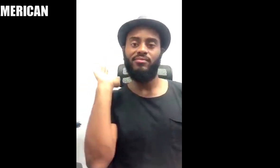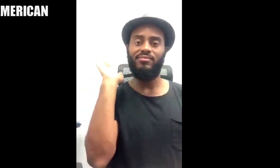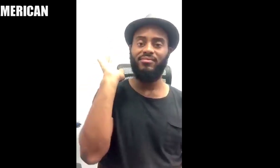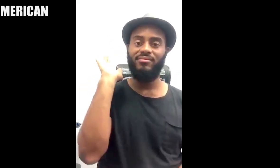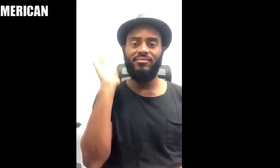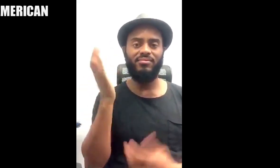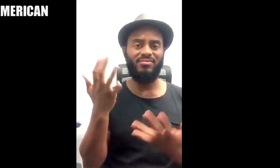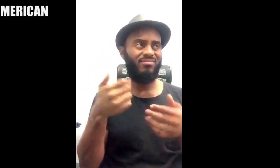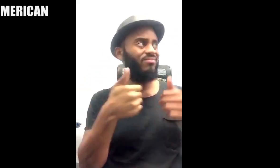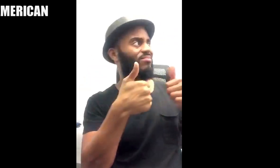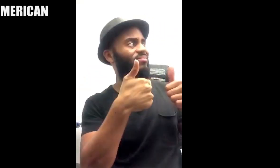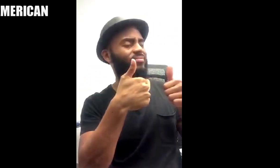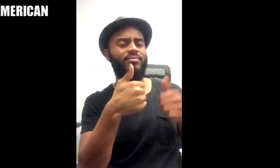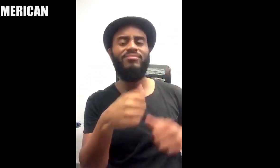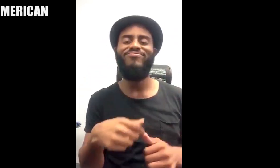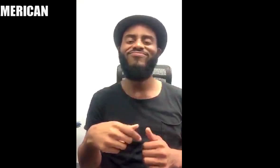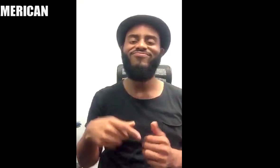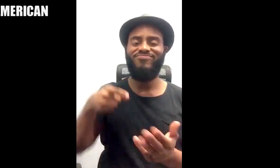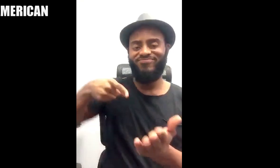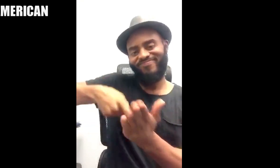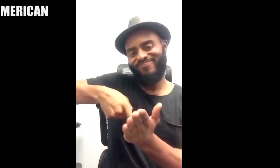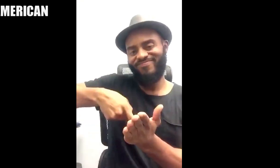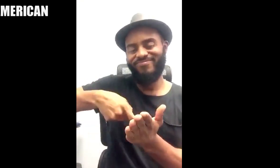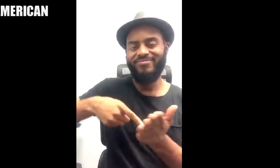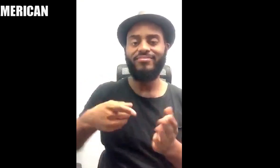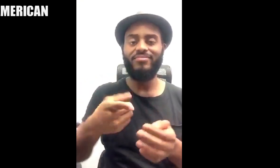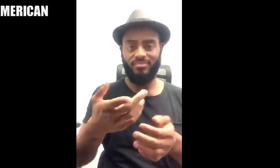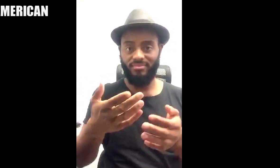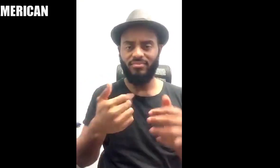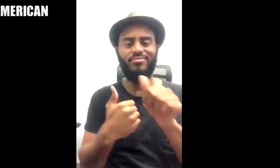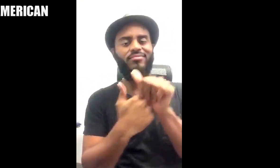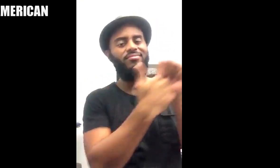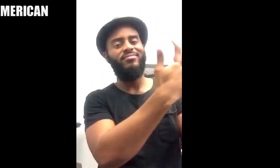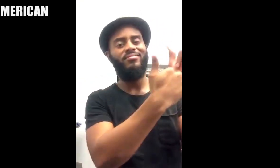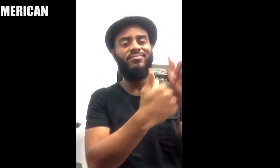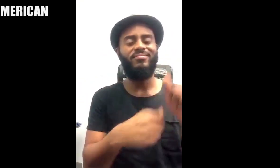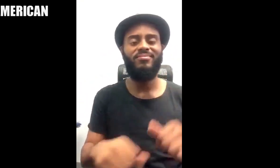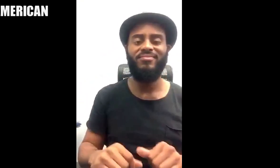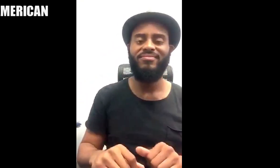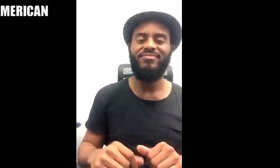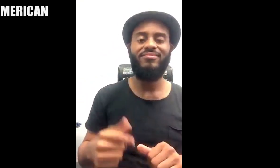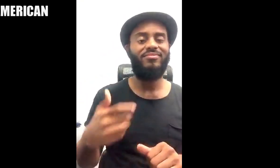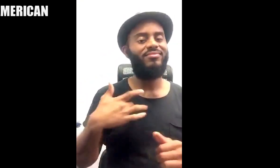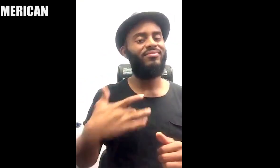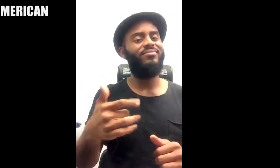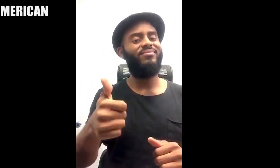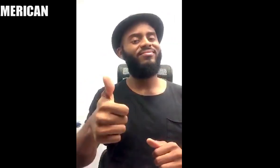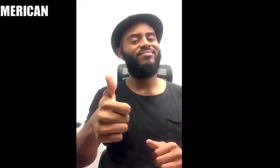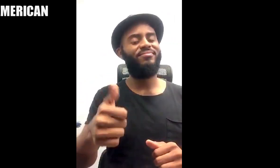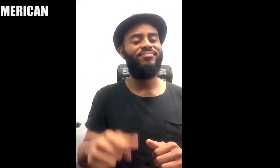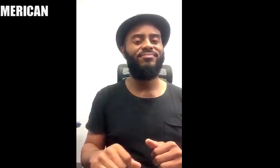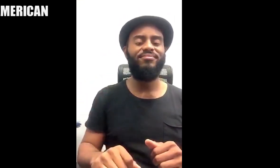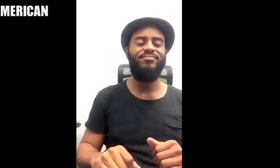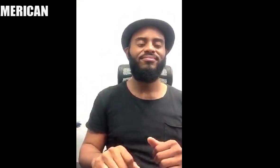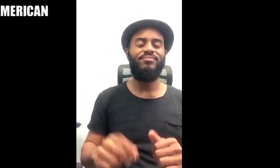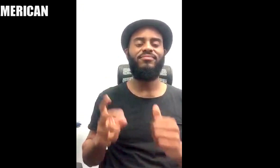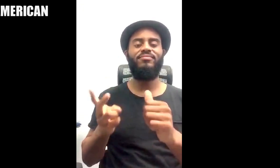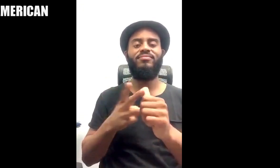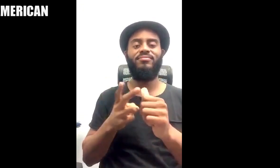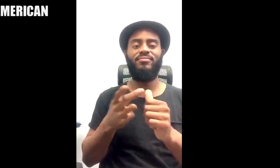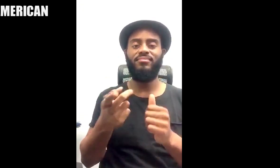ask the server what is good and they'll let you know. Take their advice. Tends to work out best that way.